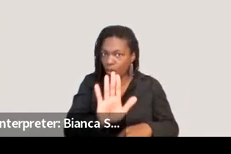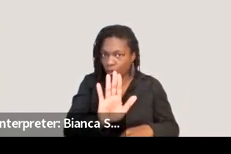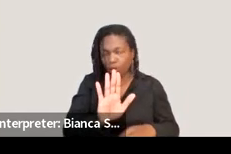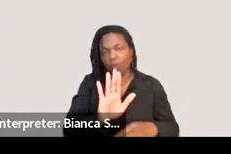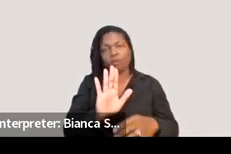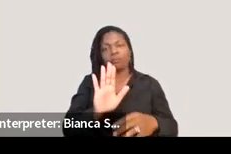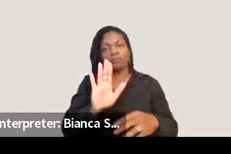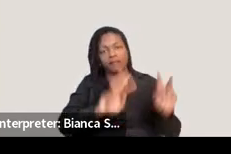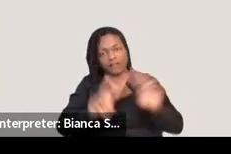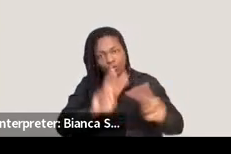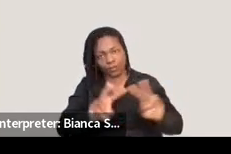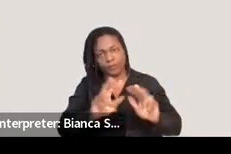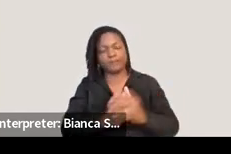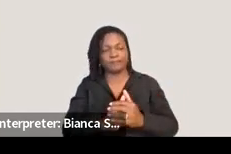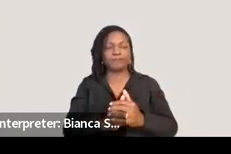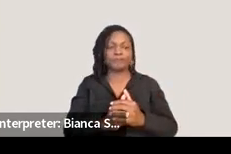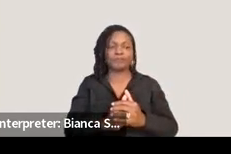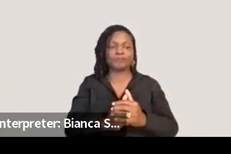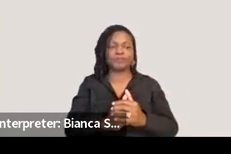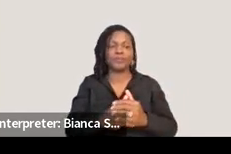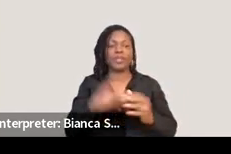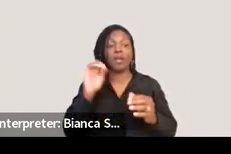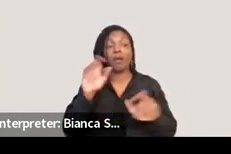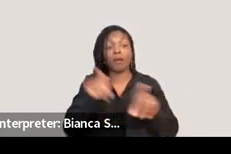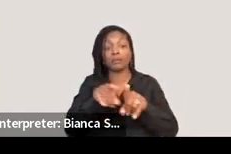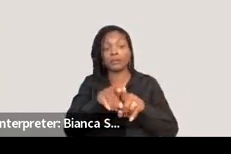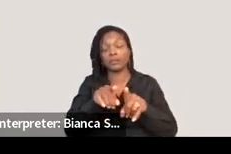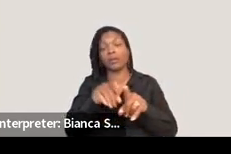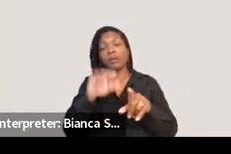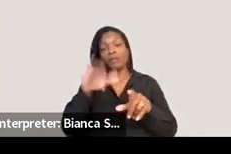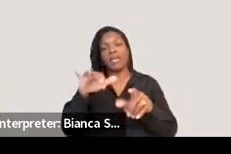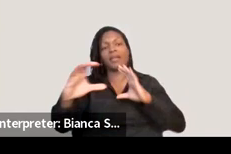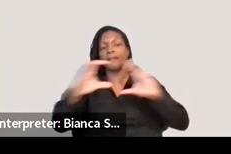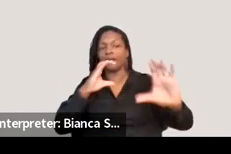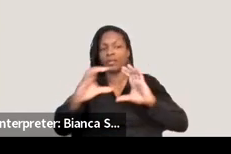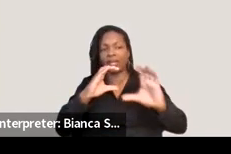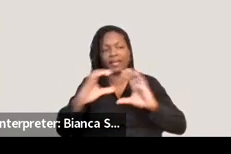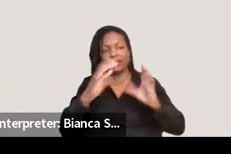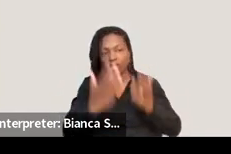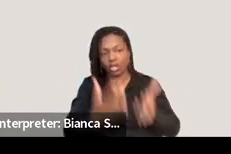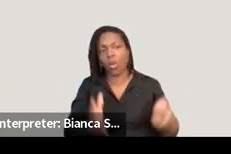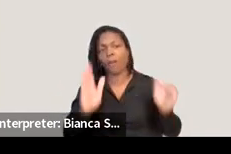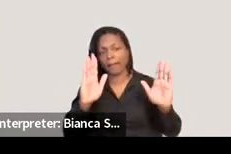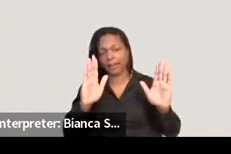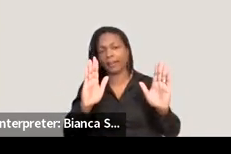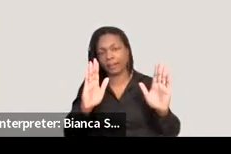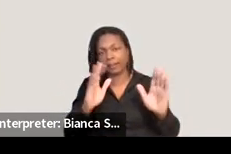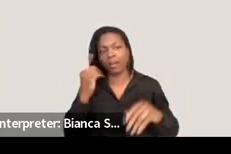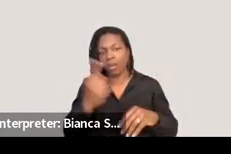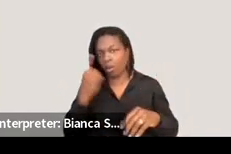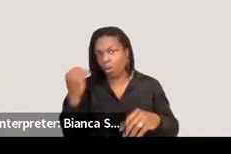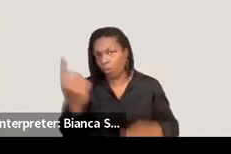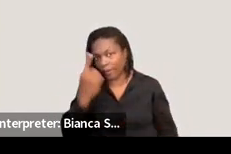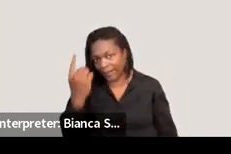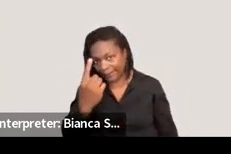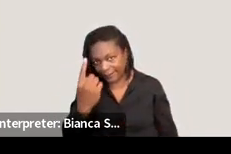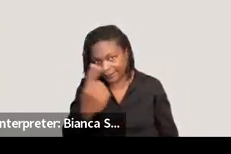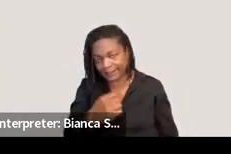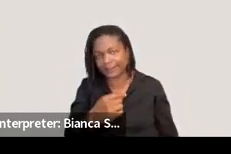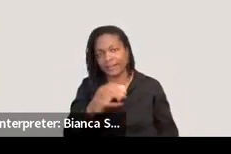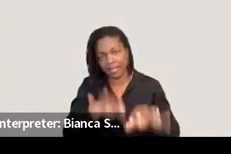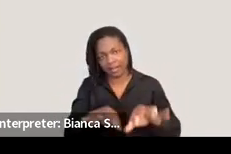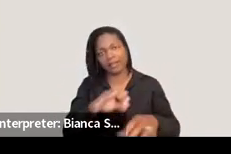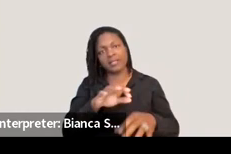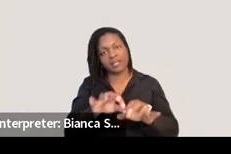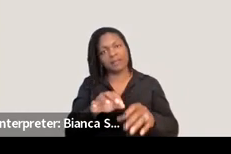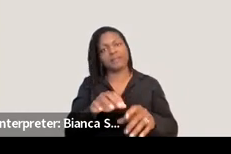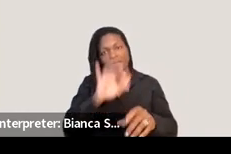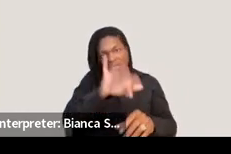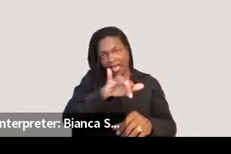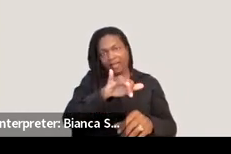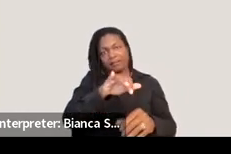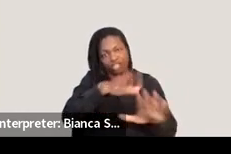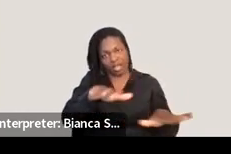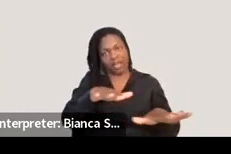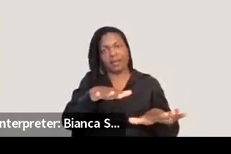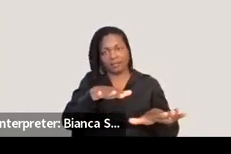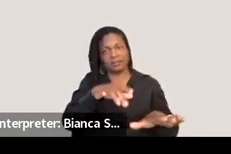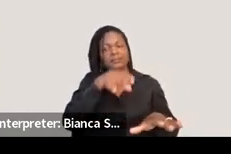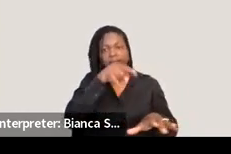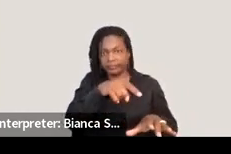Very open. All the time, including with the child that you're working with. And again, avoid escalation of situations.